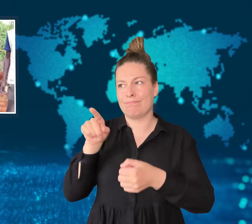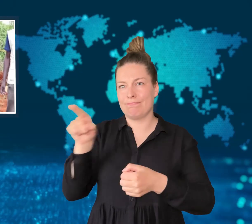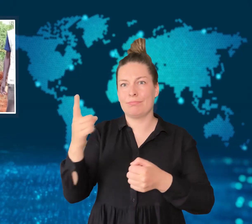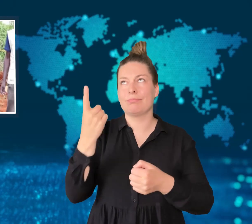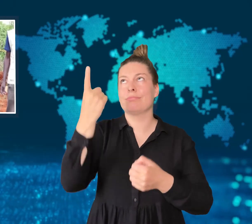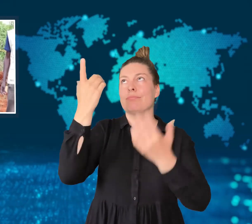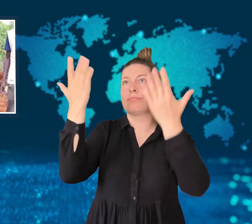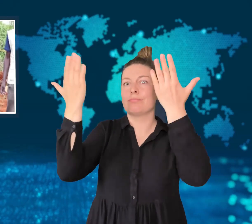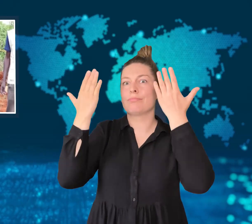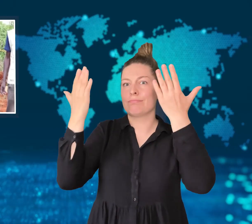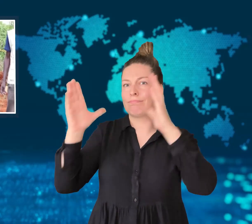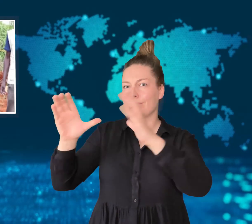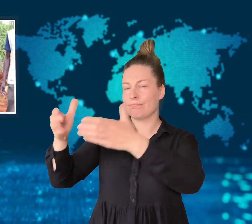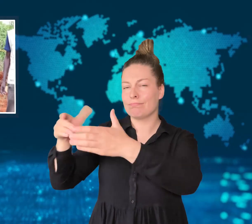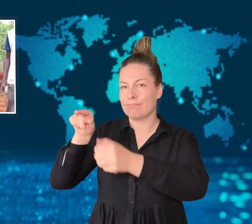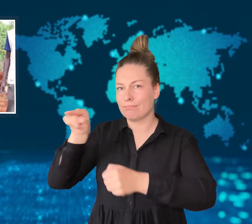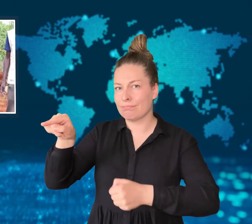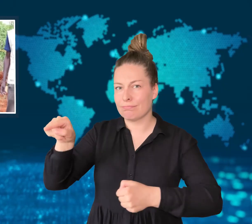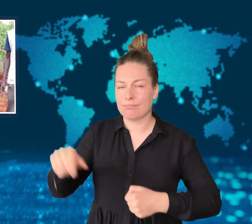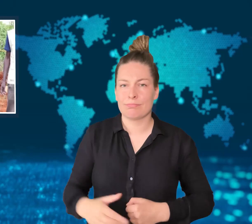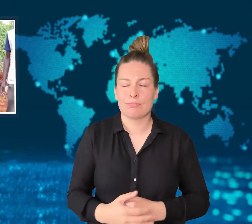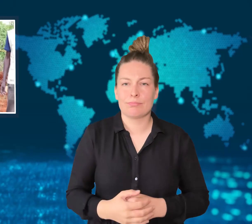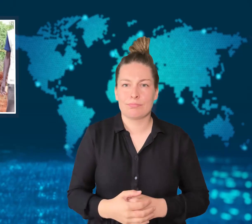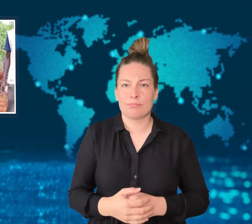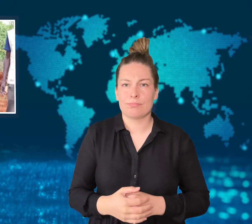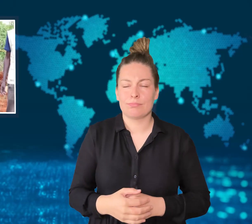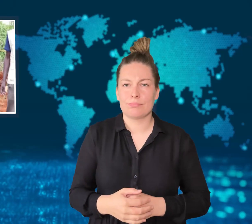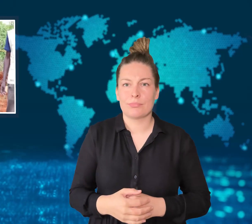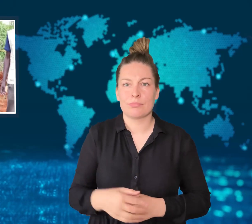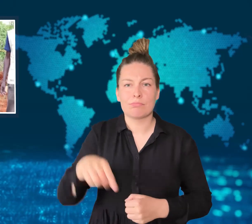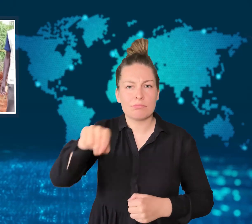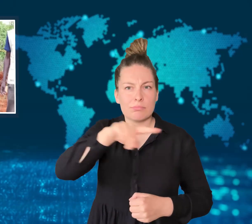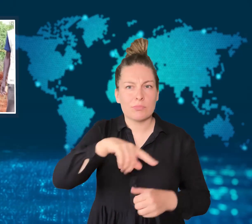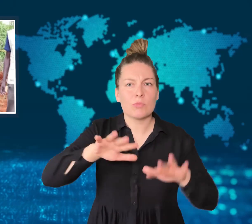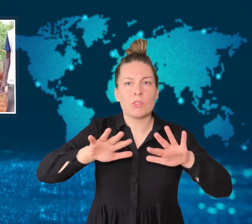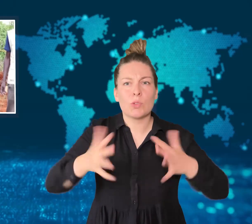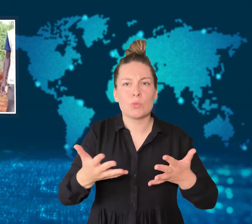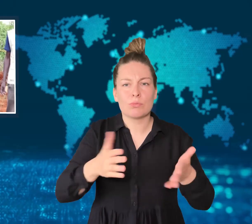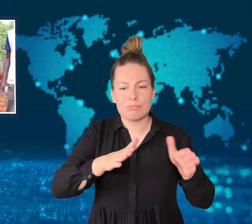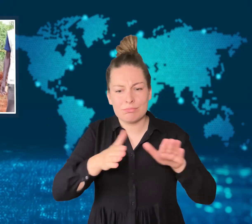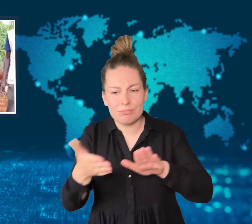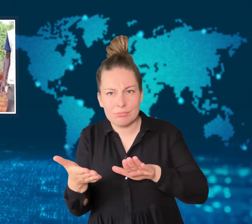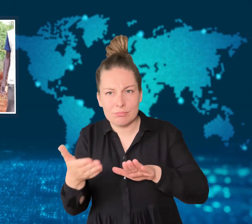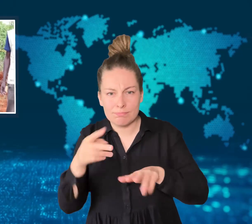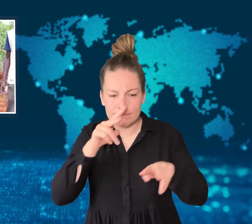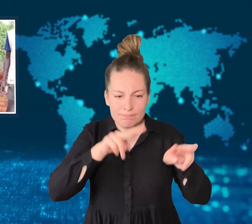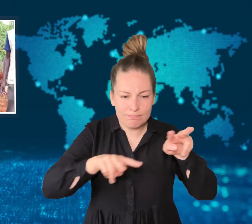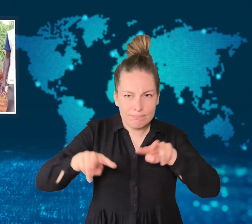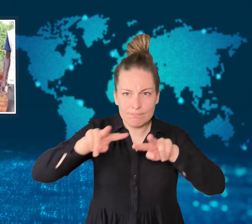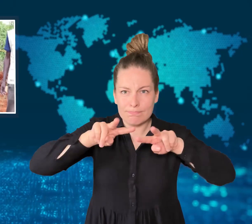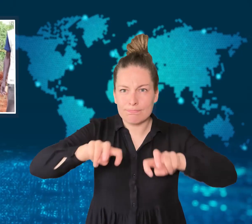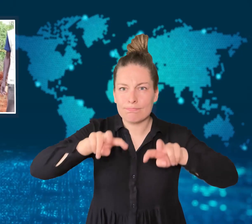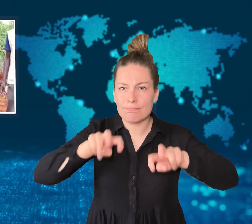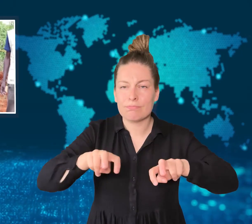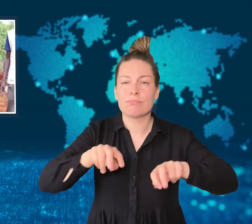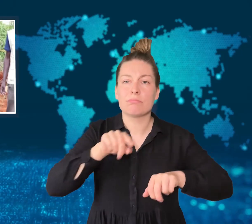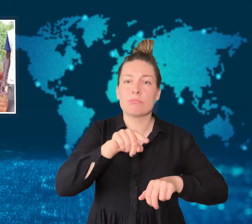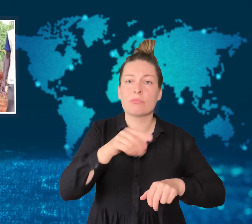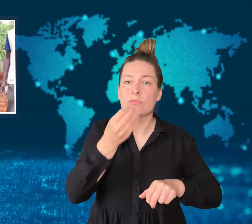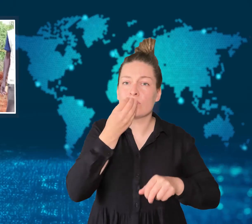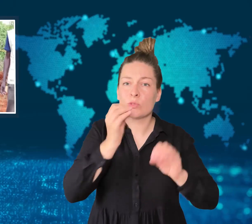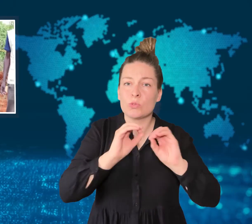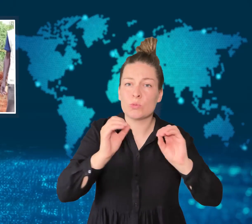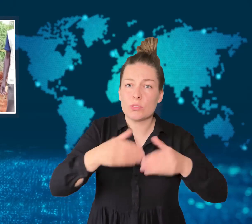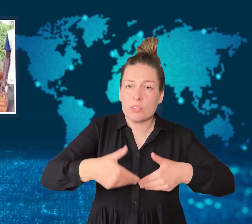Others died from blunt force trauma from injuries resulting